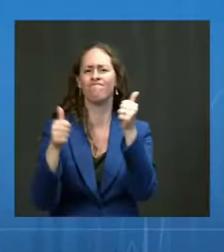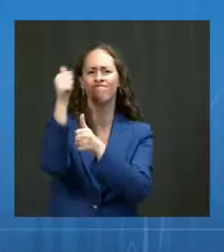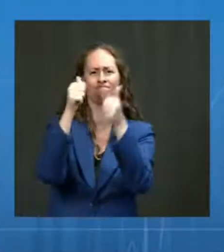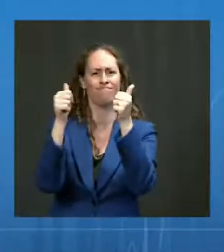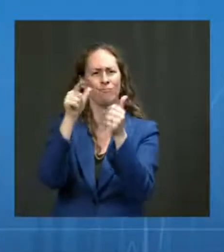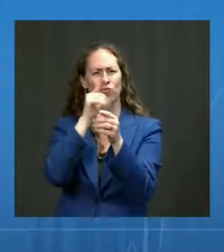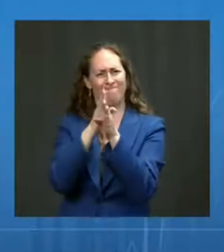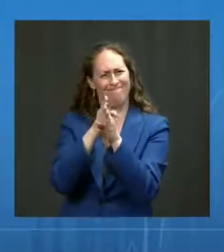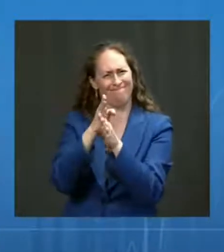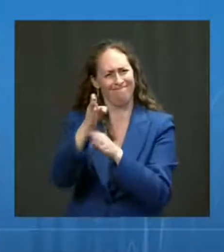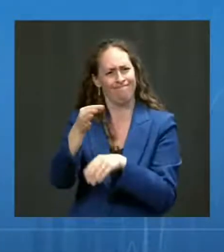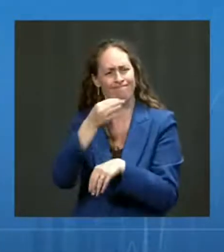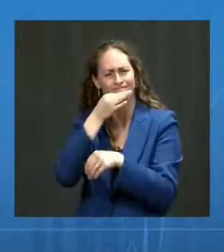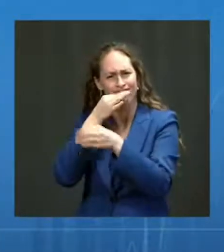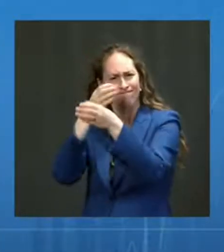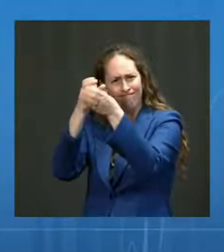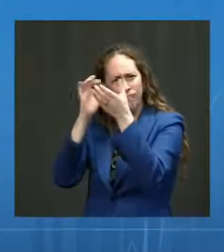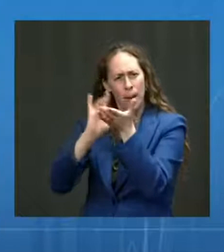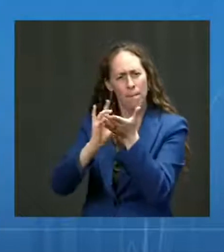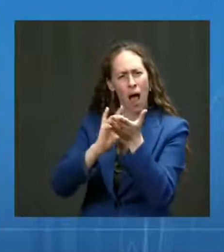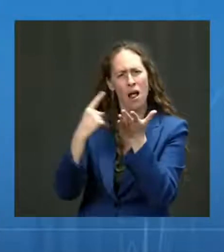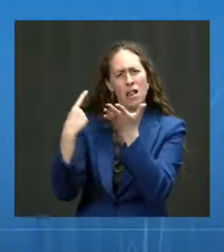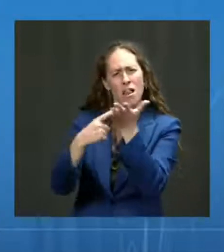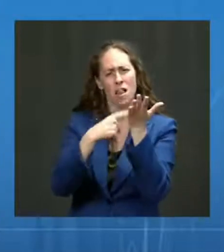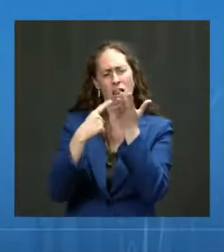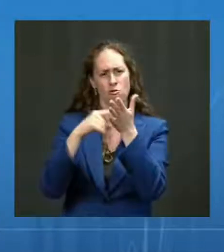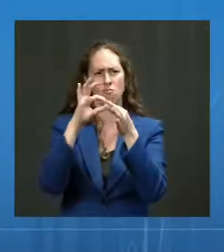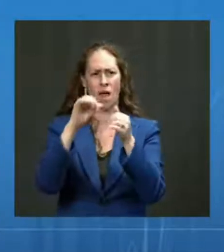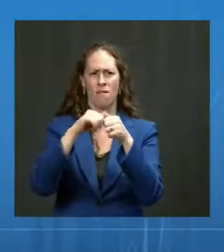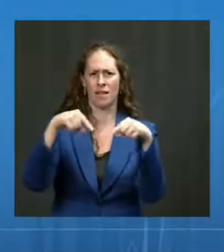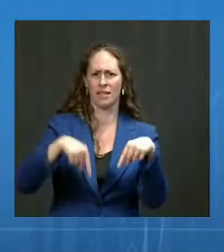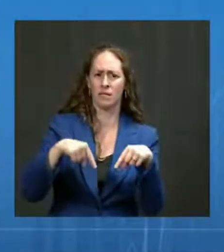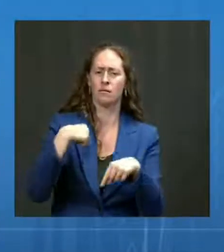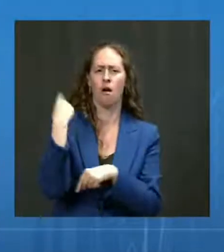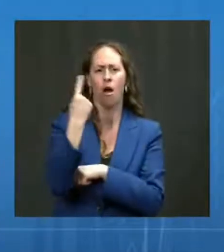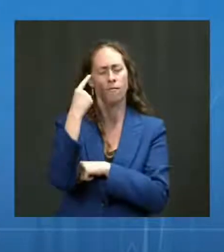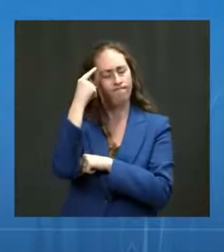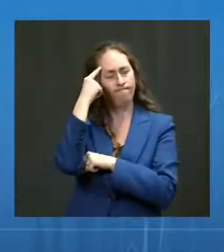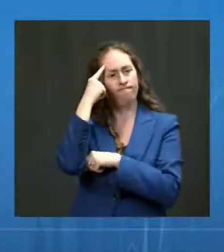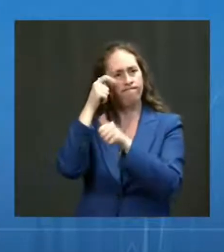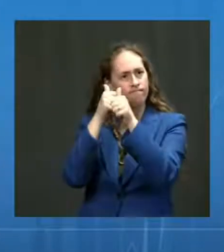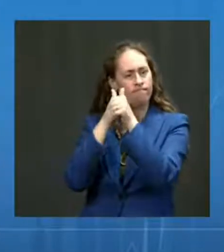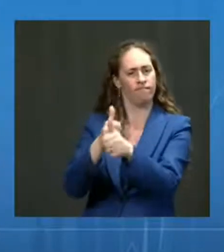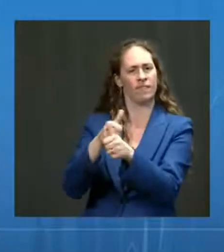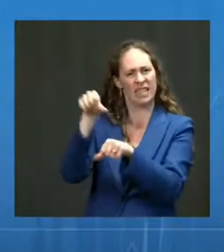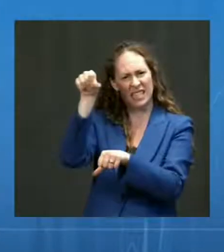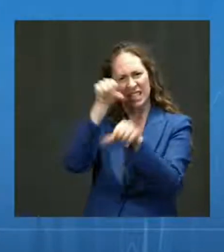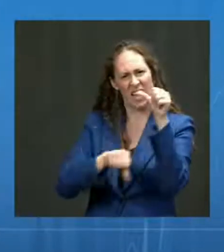MEDICAL AND PUBLIC HEALTH EXPERTS AND THE DEPARTMENT OF